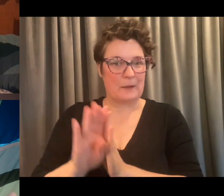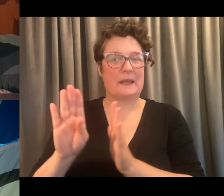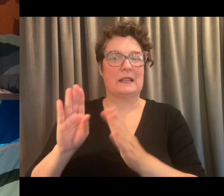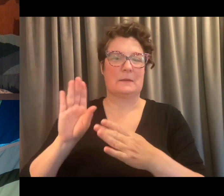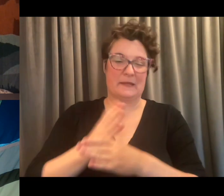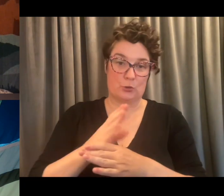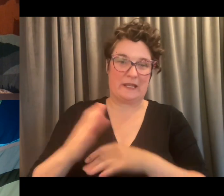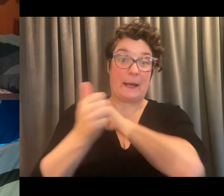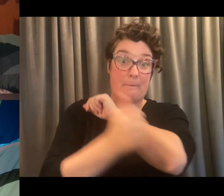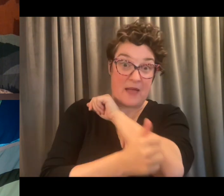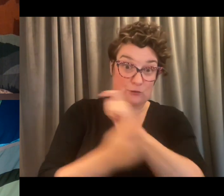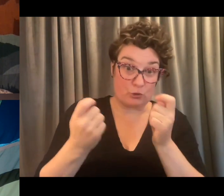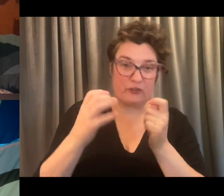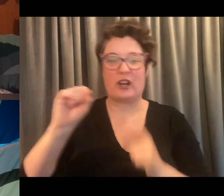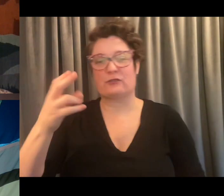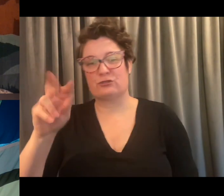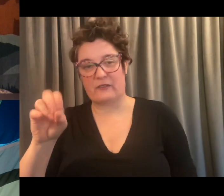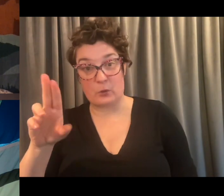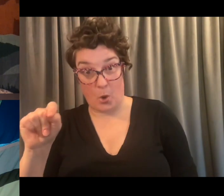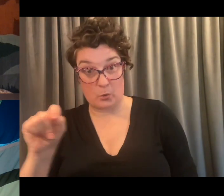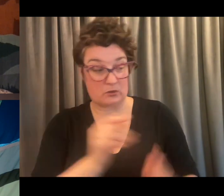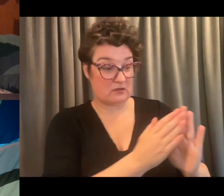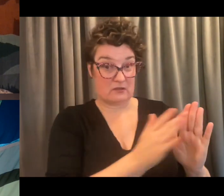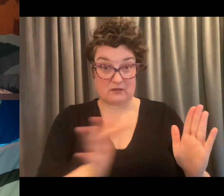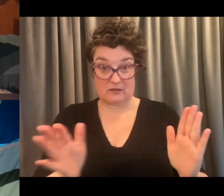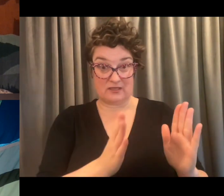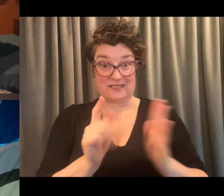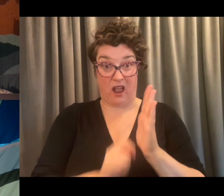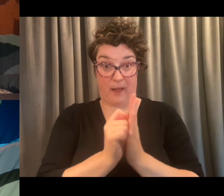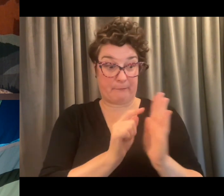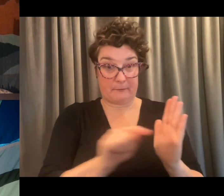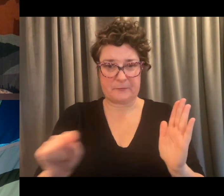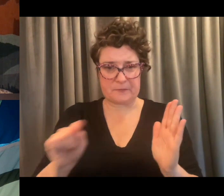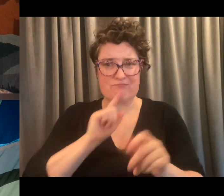and Shavuot, like directly had to do with the watching the plants grow. Nomy: Mm-hmm.